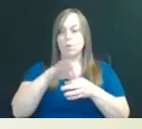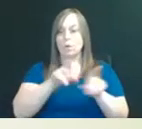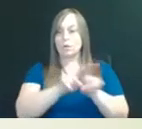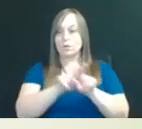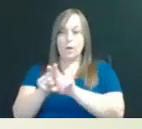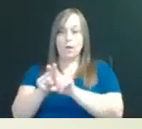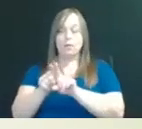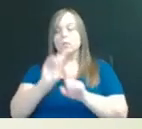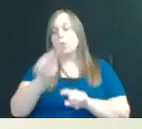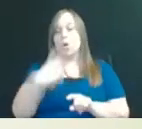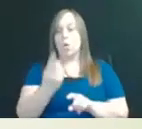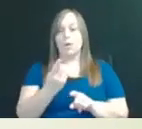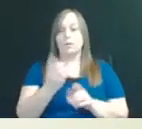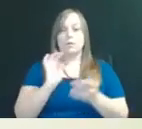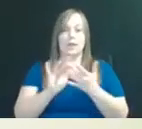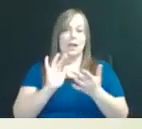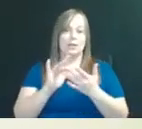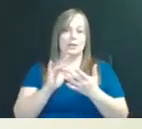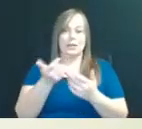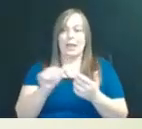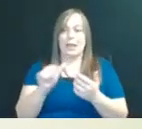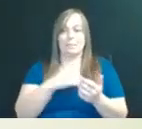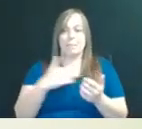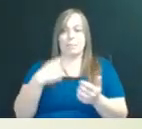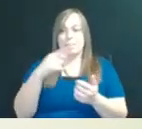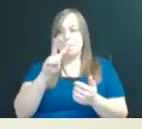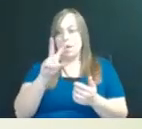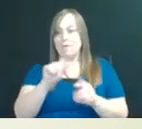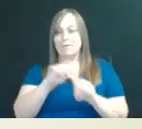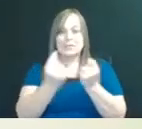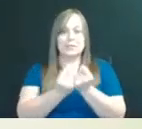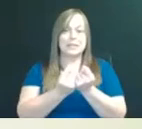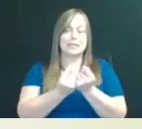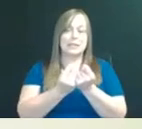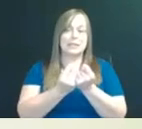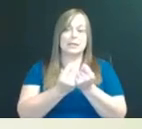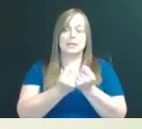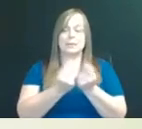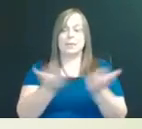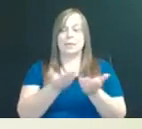And as always, you can contact any member of the PAVA team and PAVA is here for you.